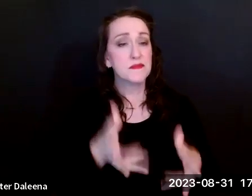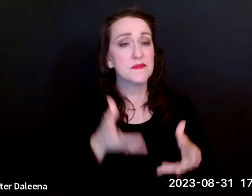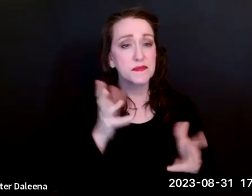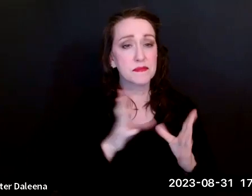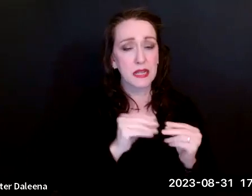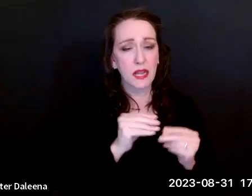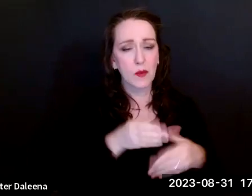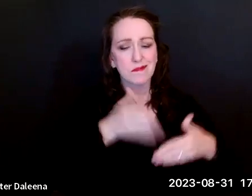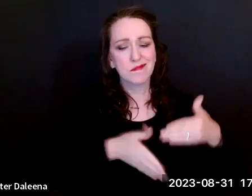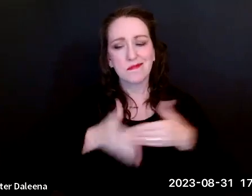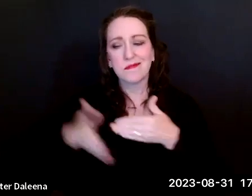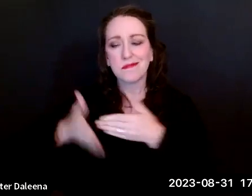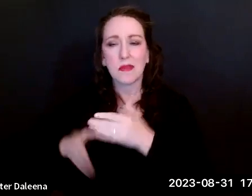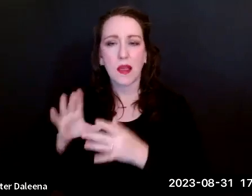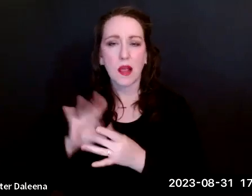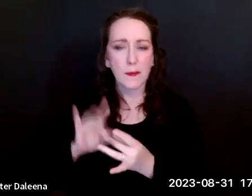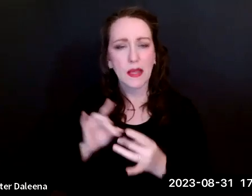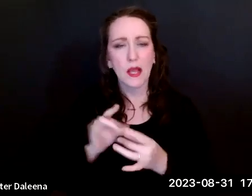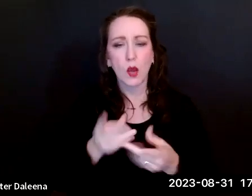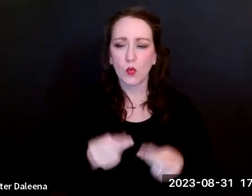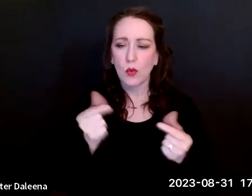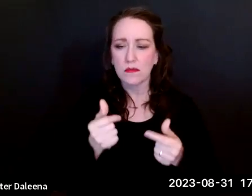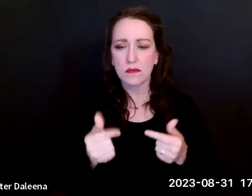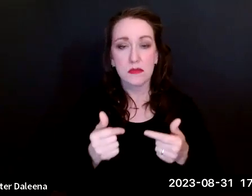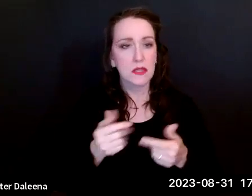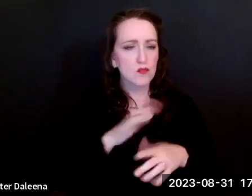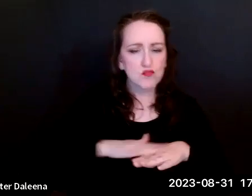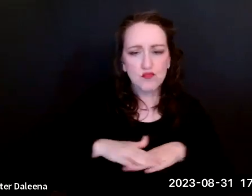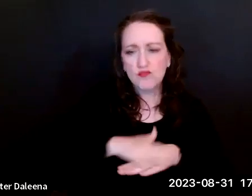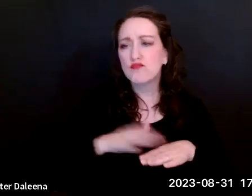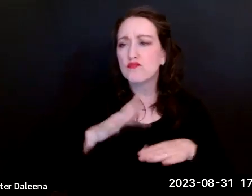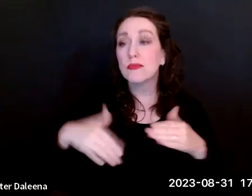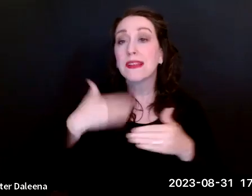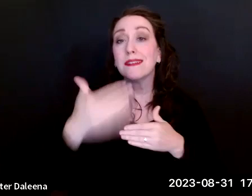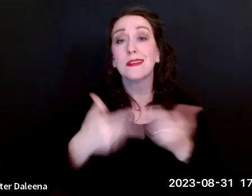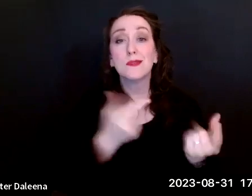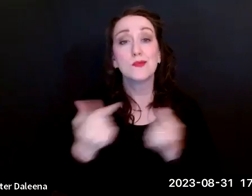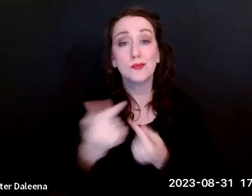up comments and I will provide a quick overview of our next steps with that I would like to ask